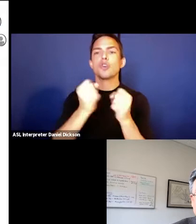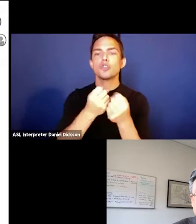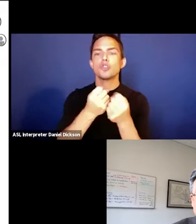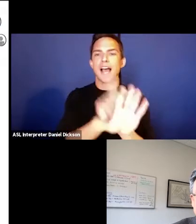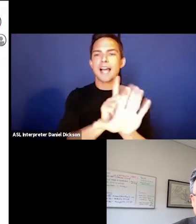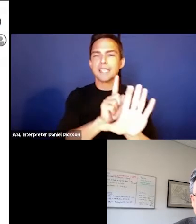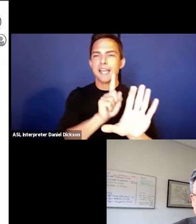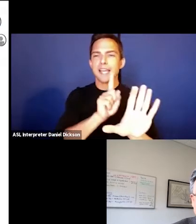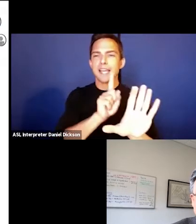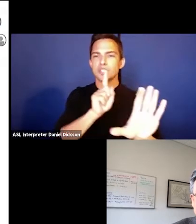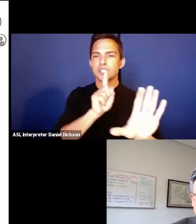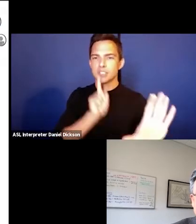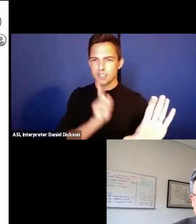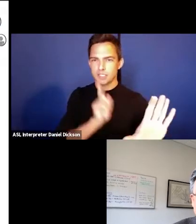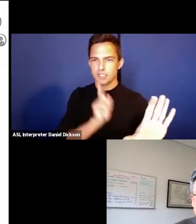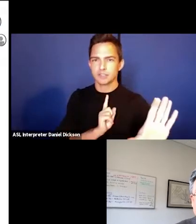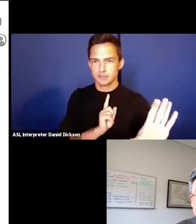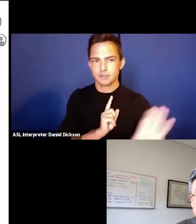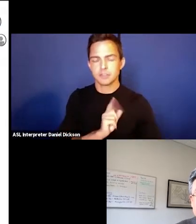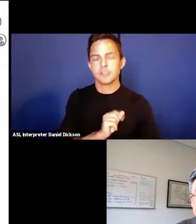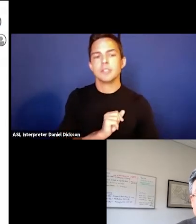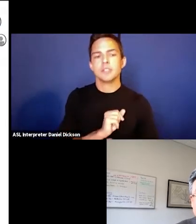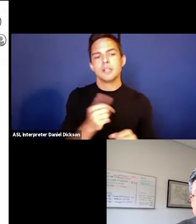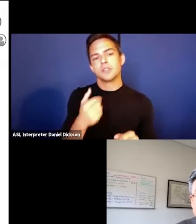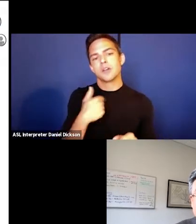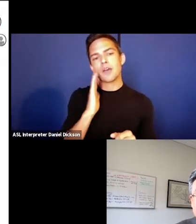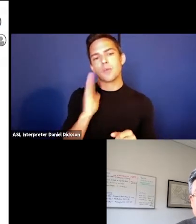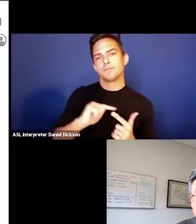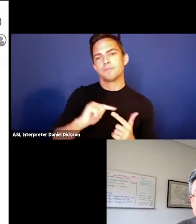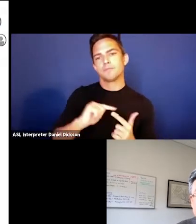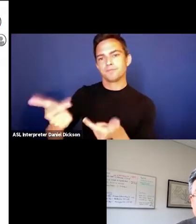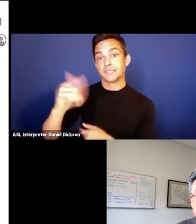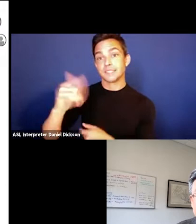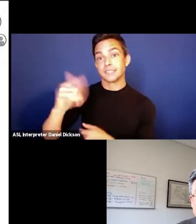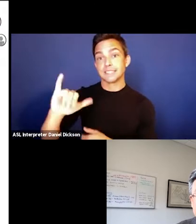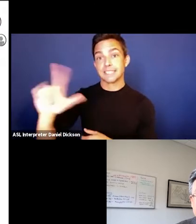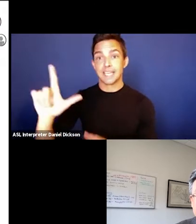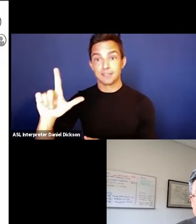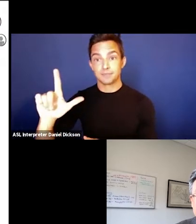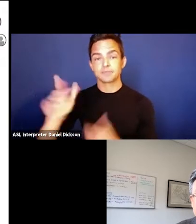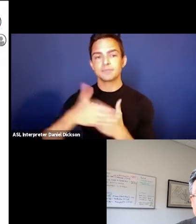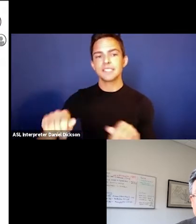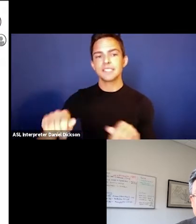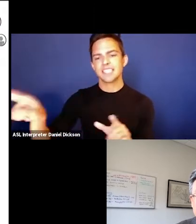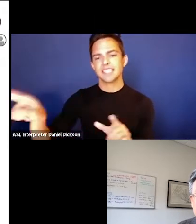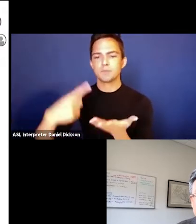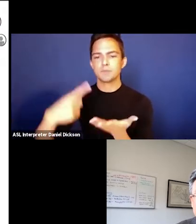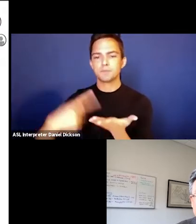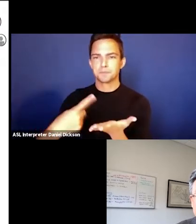rates. So I’m going to hand it off to Gil for this next slide and he's going to take off from there.